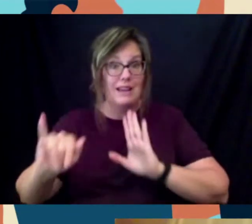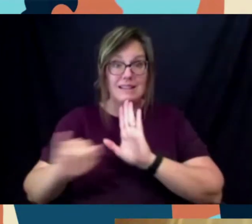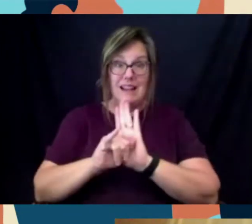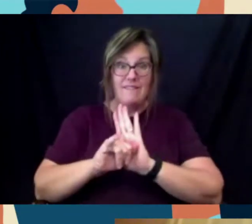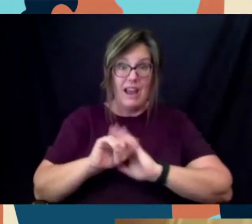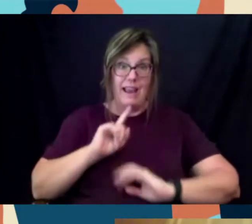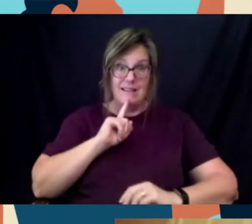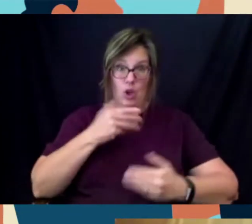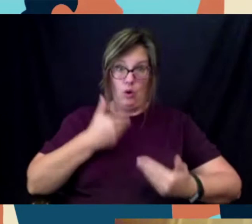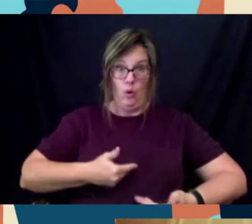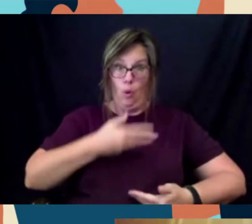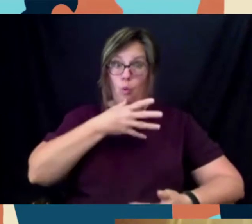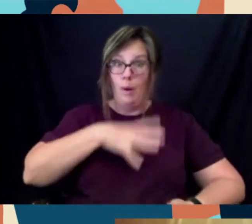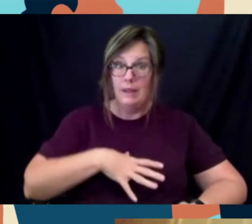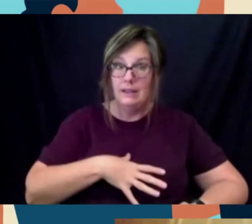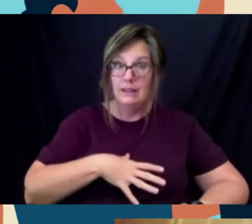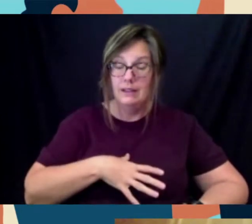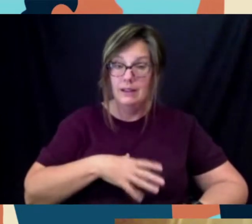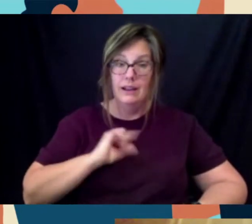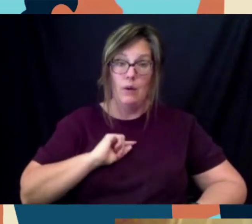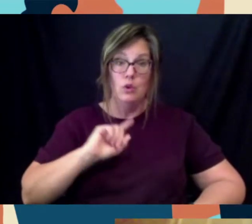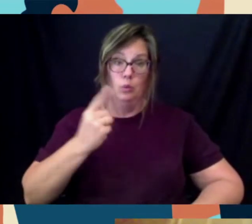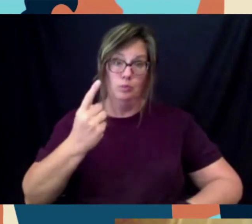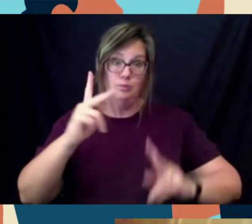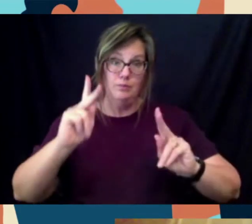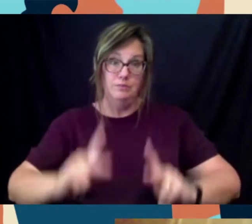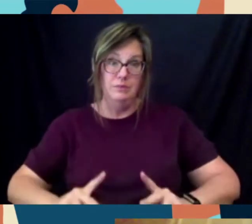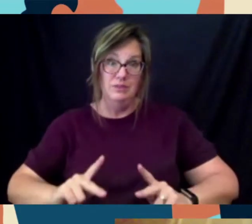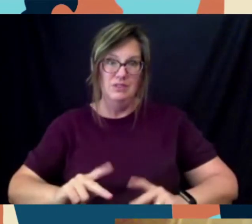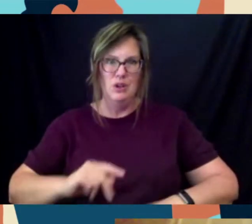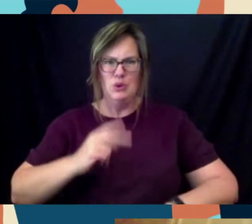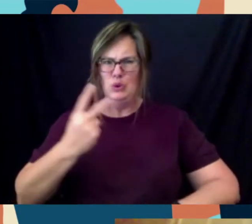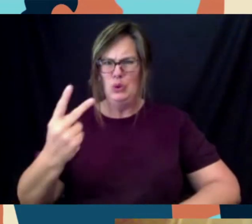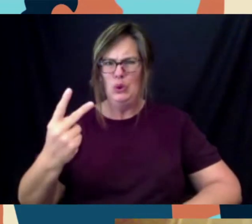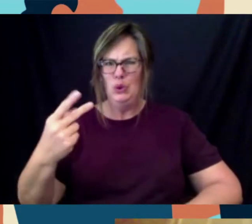like one of those people were like oh there's only two genders you can't change your gender